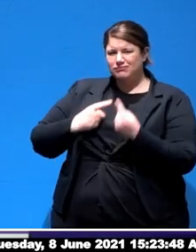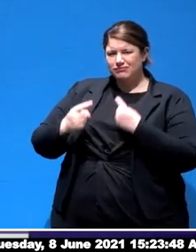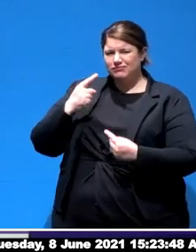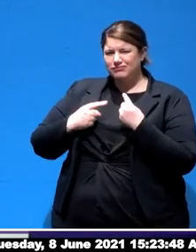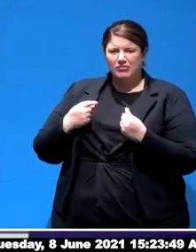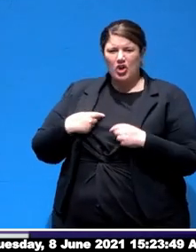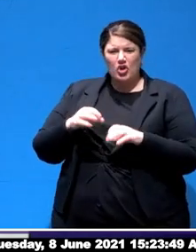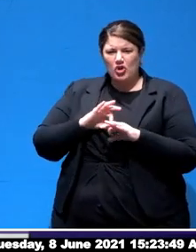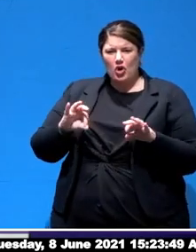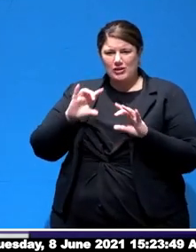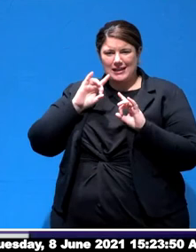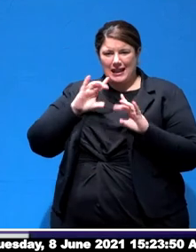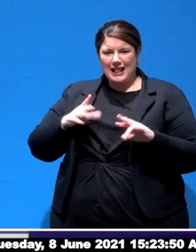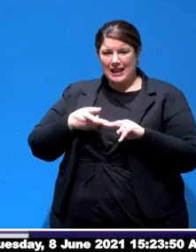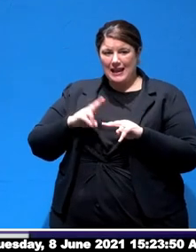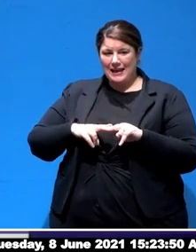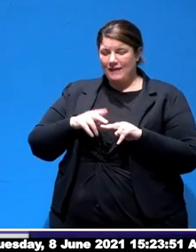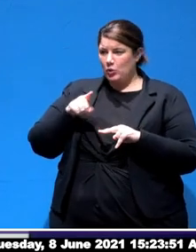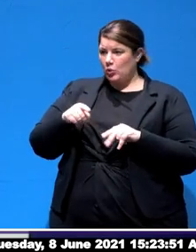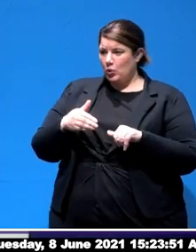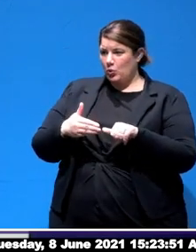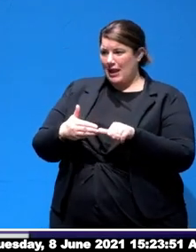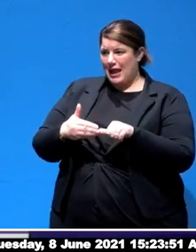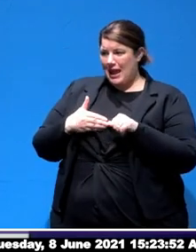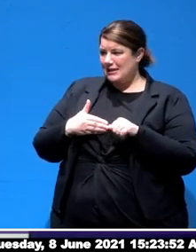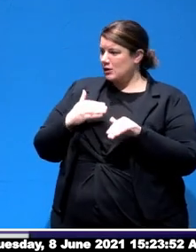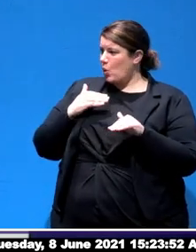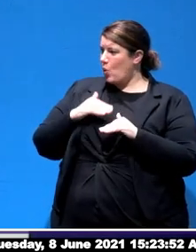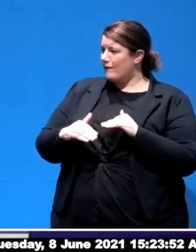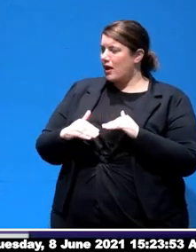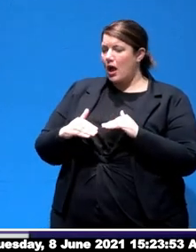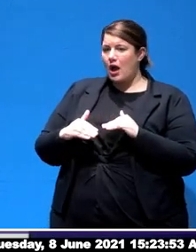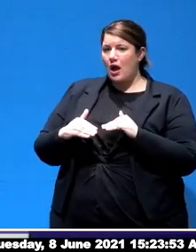whether your answer was directed to specific concerns about N Street or